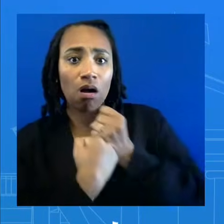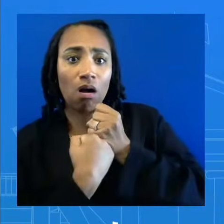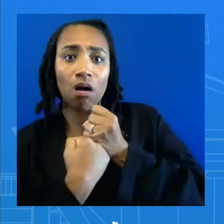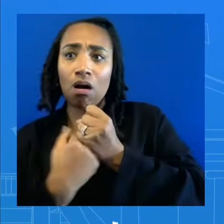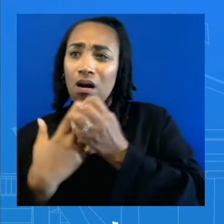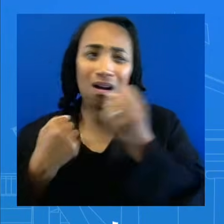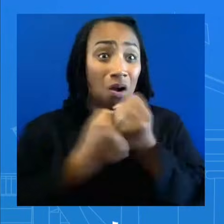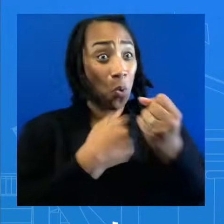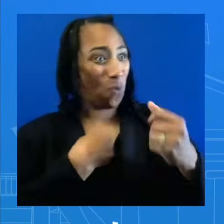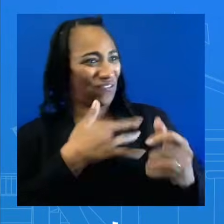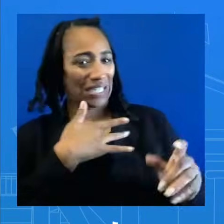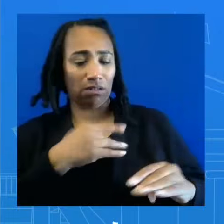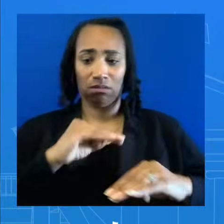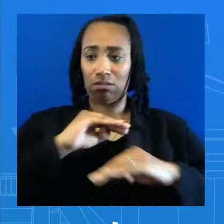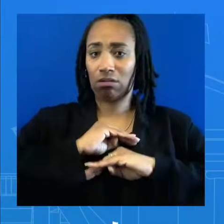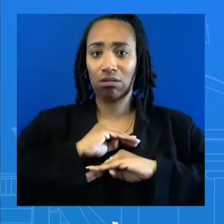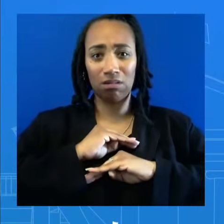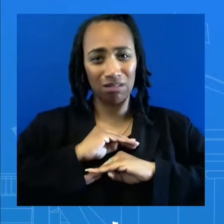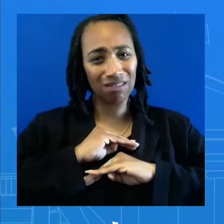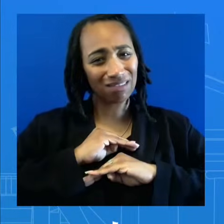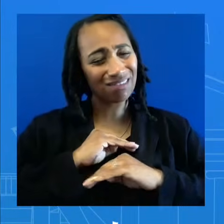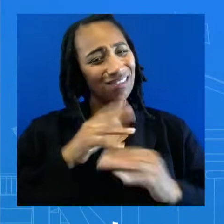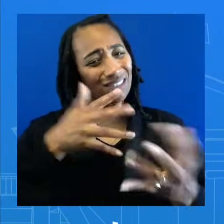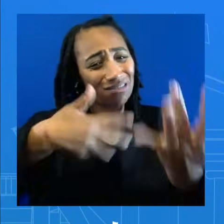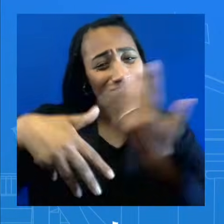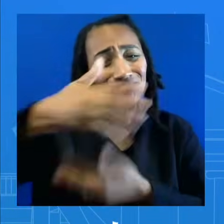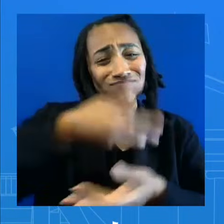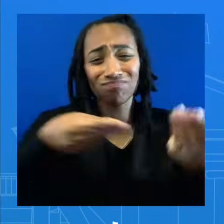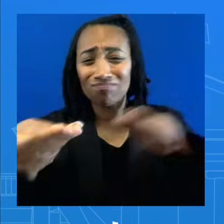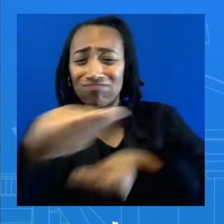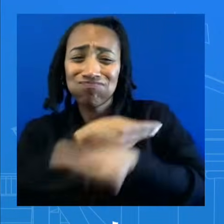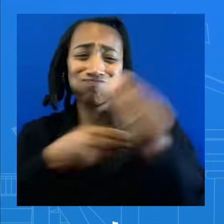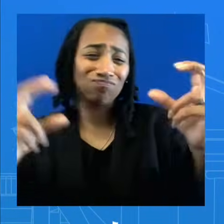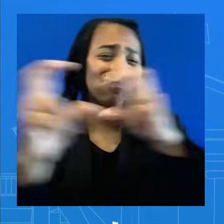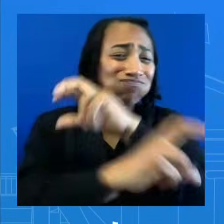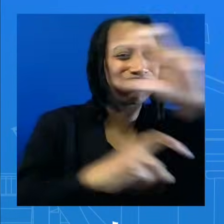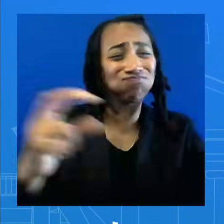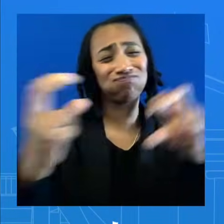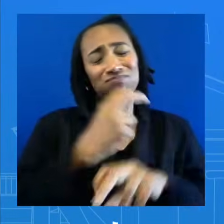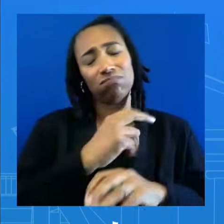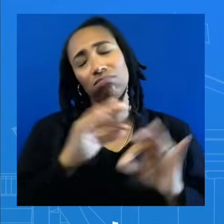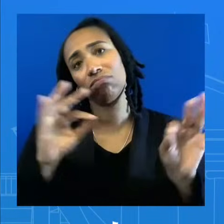That has included additional policy guidance that President Biden issued not long ago